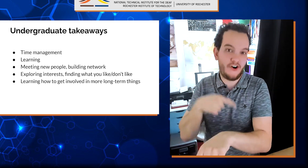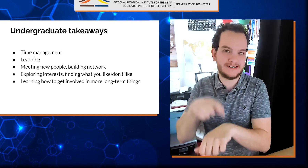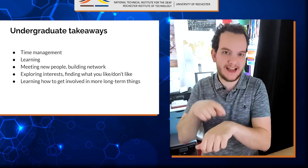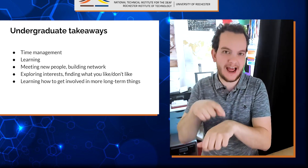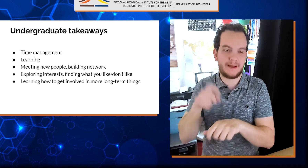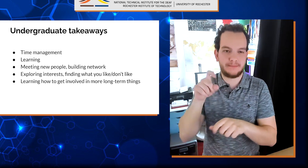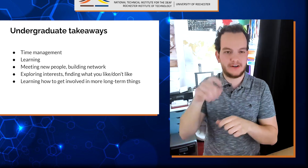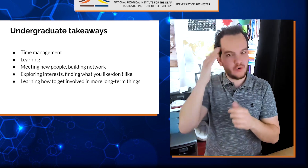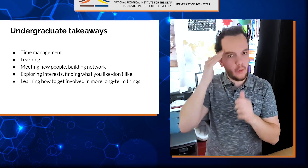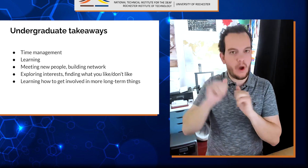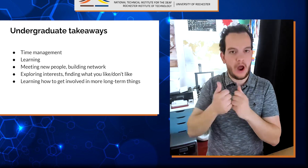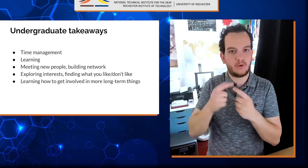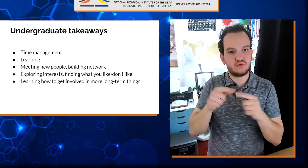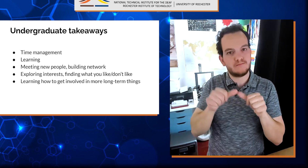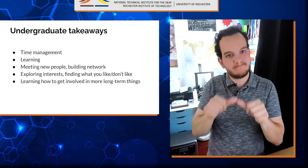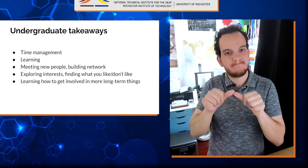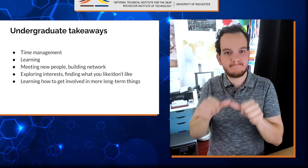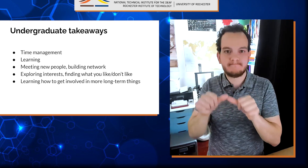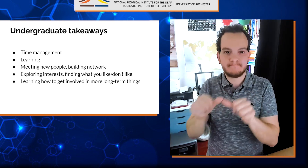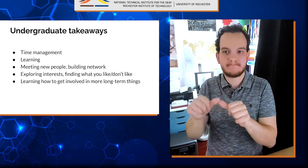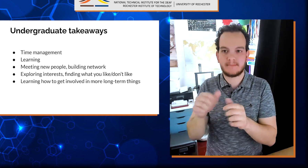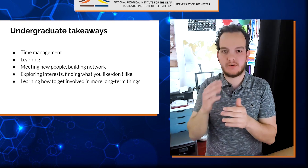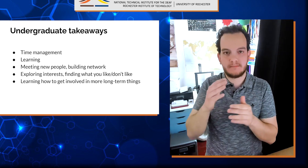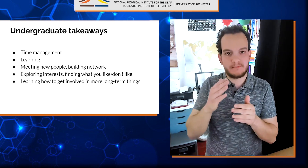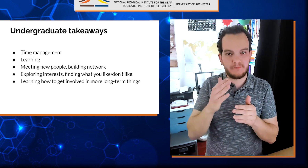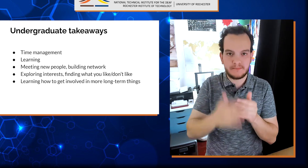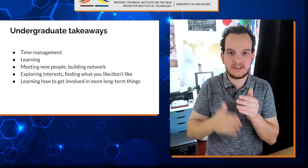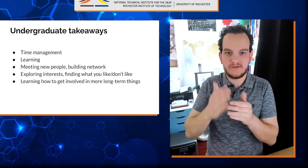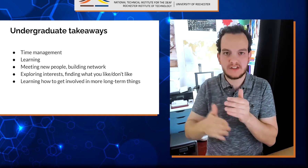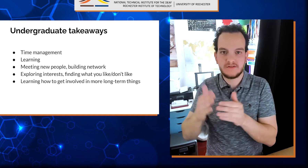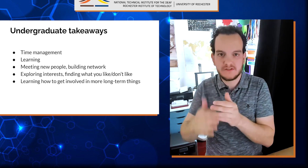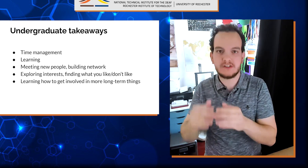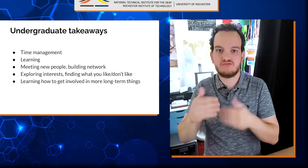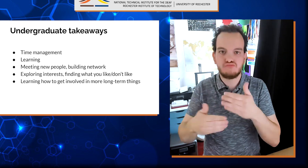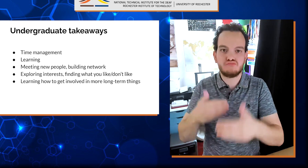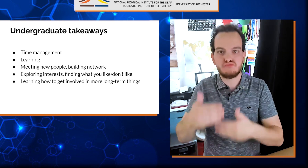when you're working on something that will be more long term.